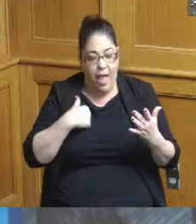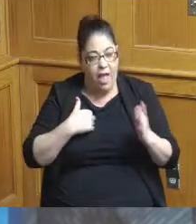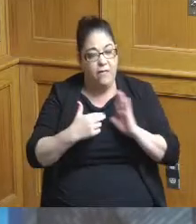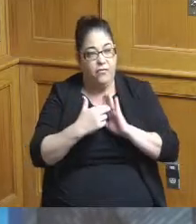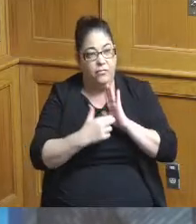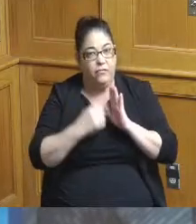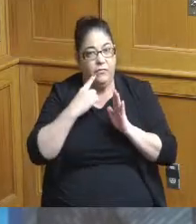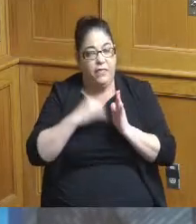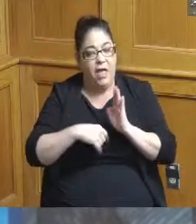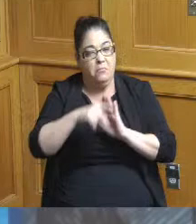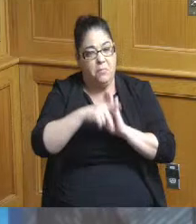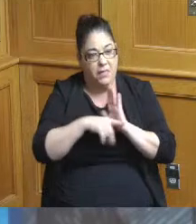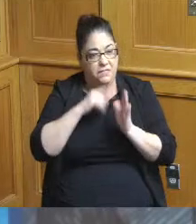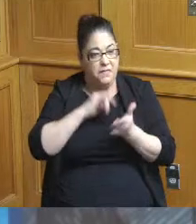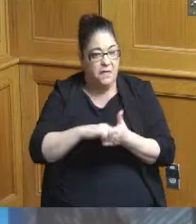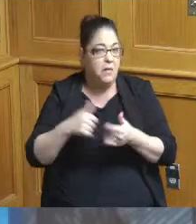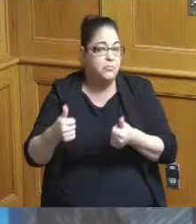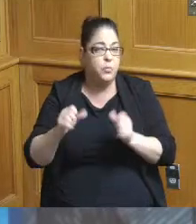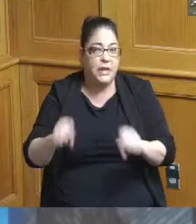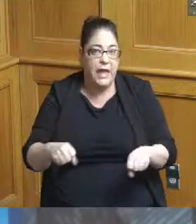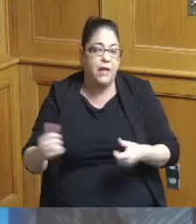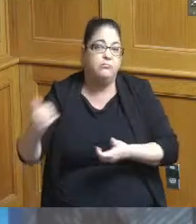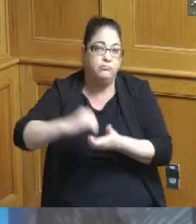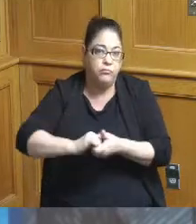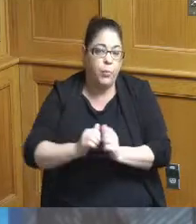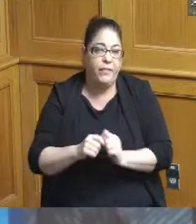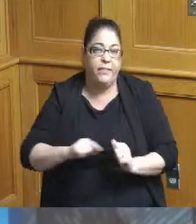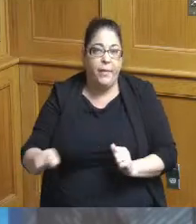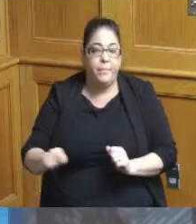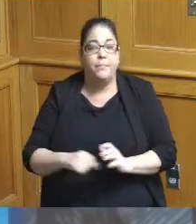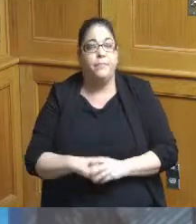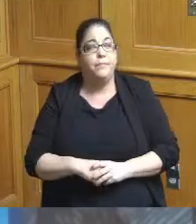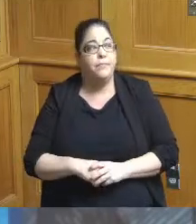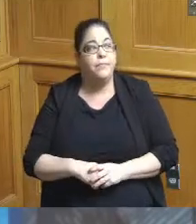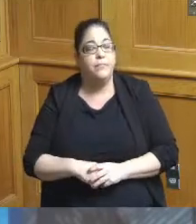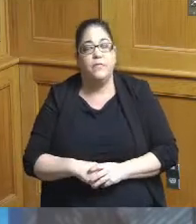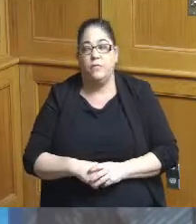that this certainly qualifies so with that I'm going to take these one at a time so with that